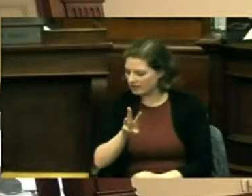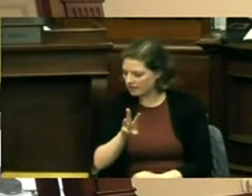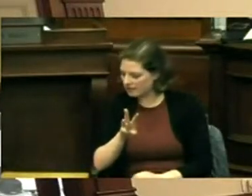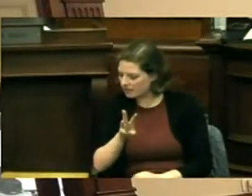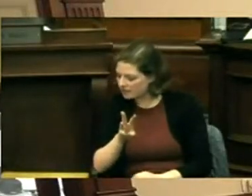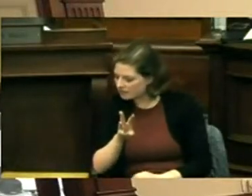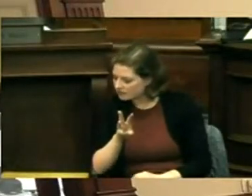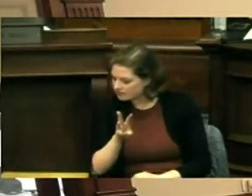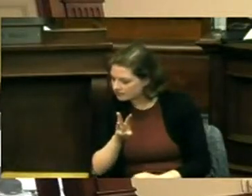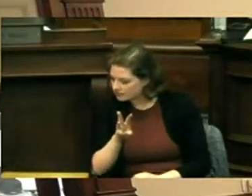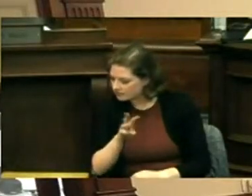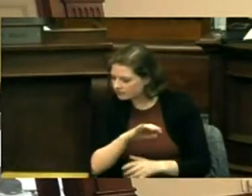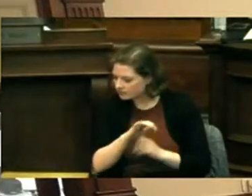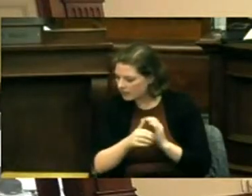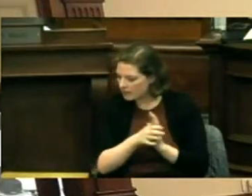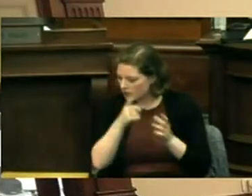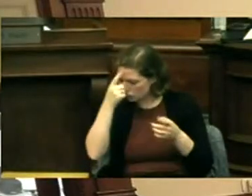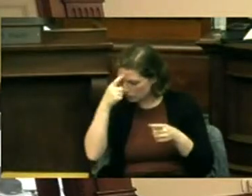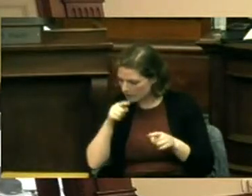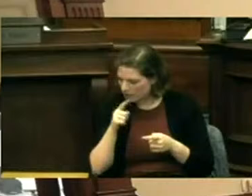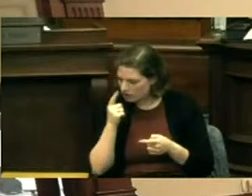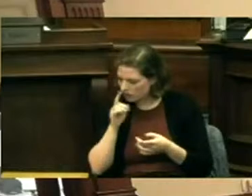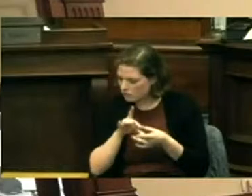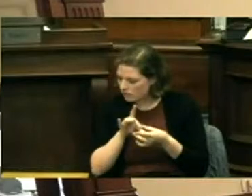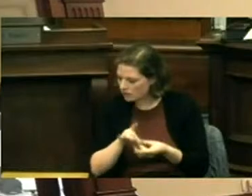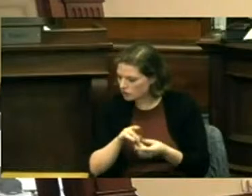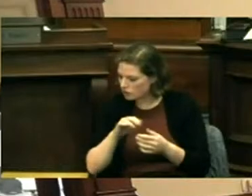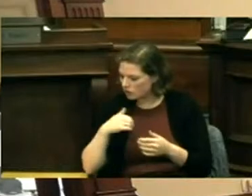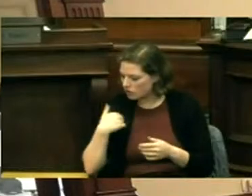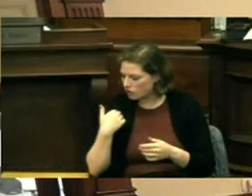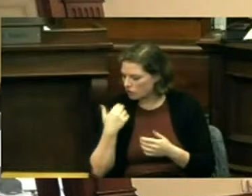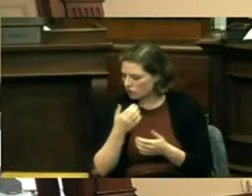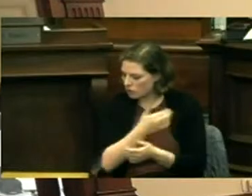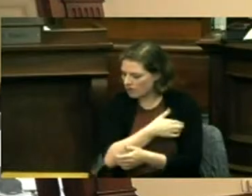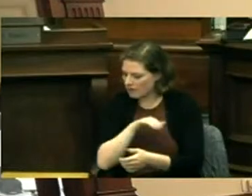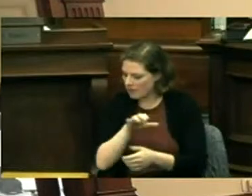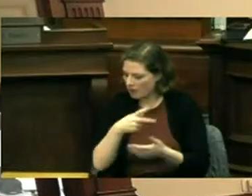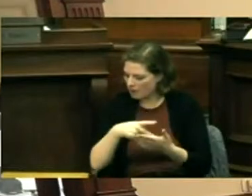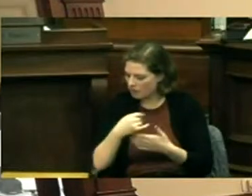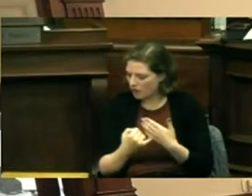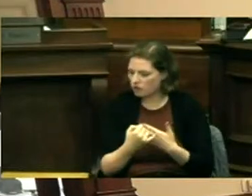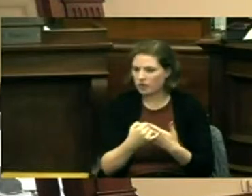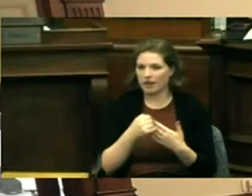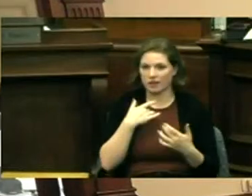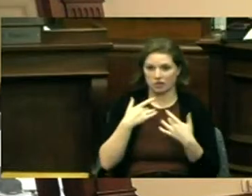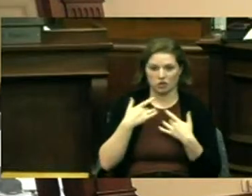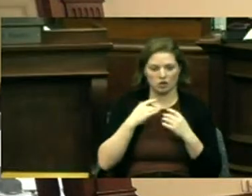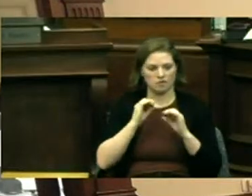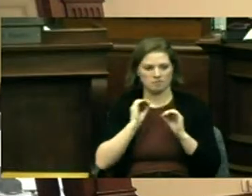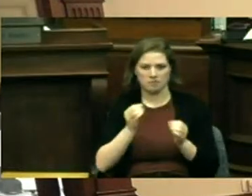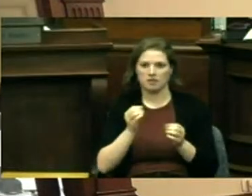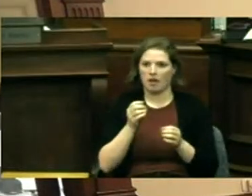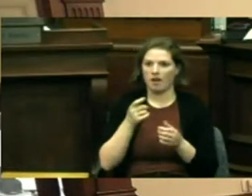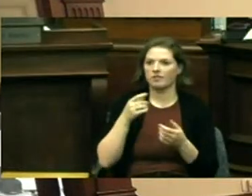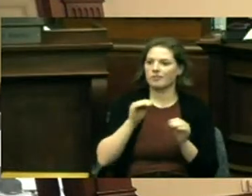Introductory number 436. Authorizing Amendatory agreements related to the Youth Empowerment Project and to other